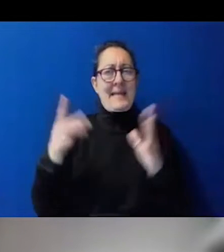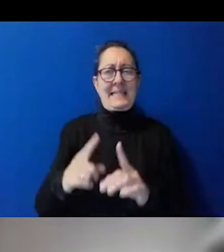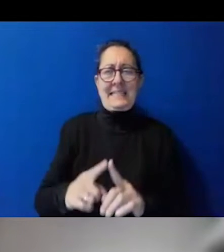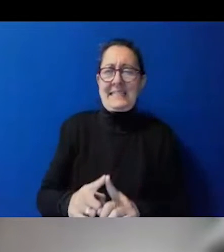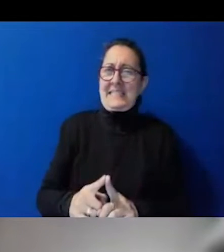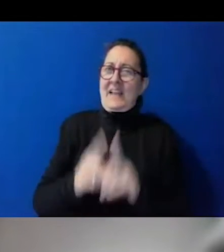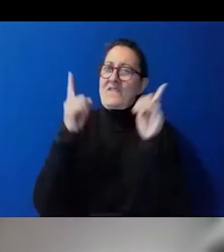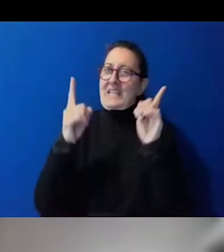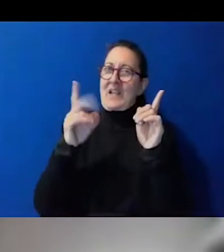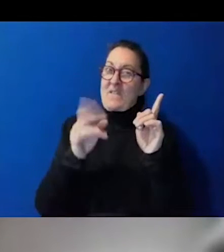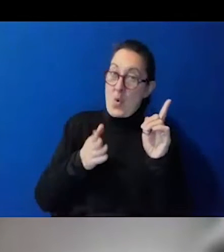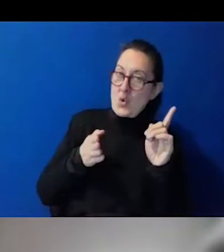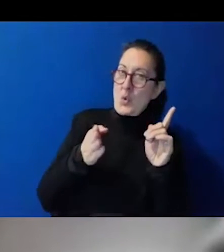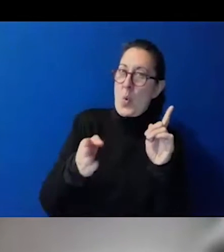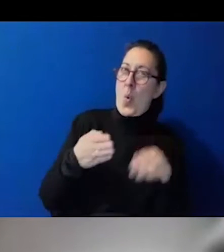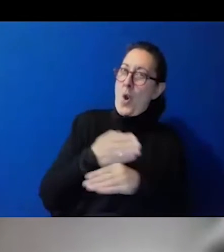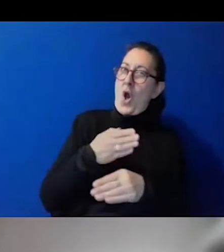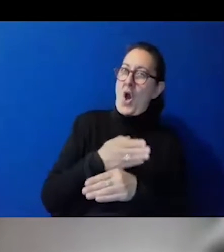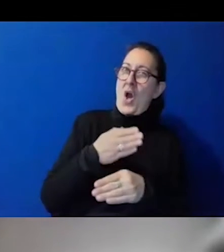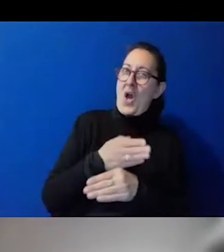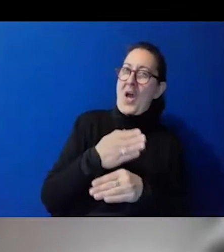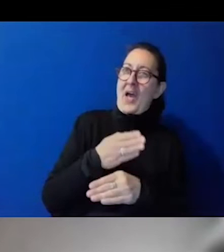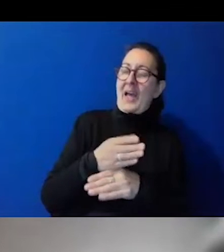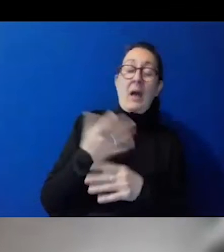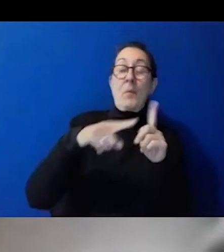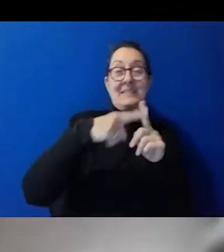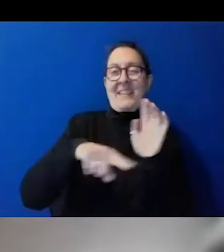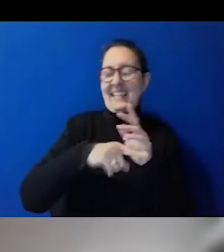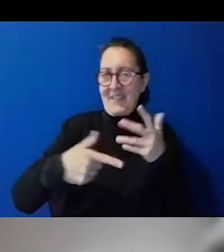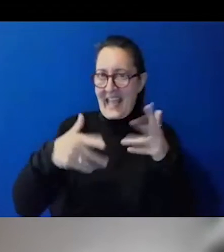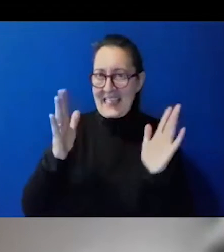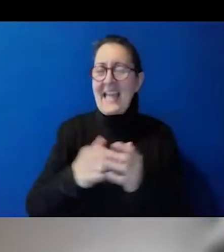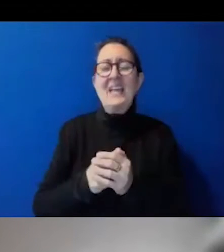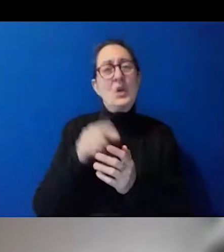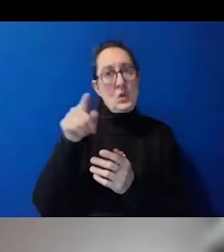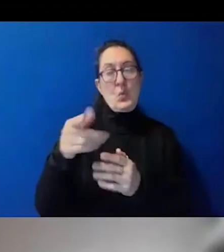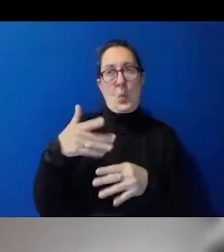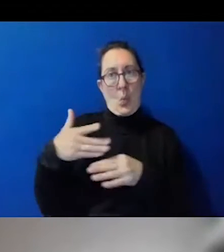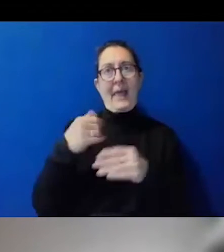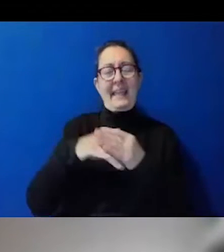you know positive negative any anything um about being out in a region compared to um those in